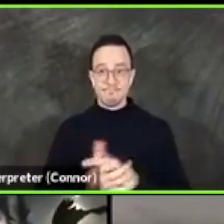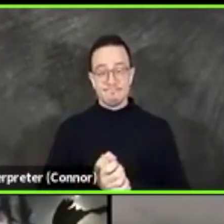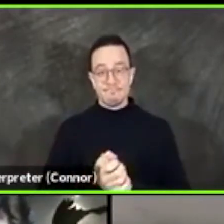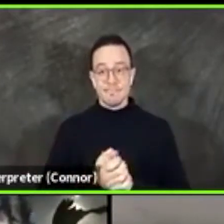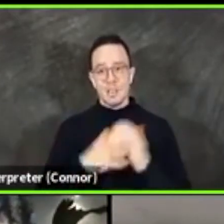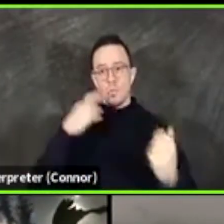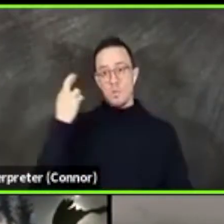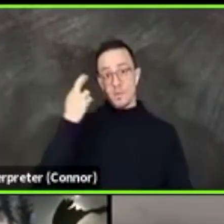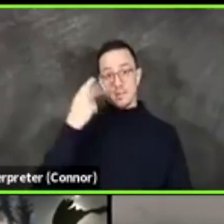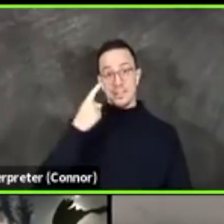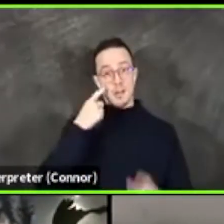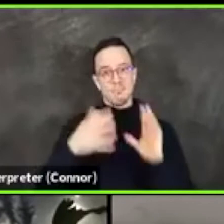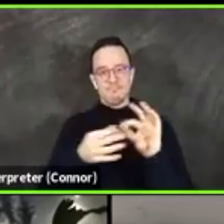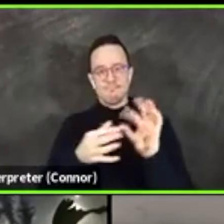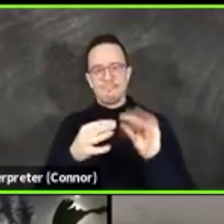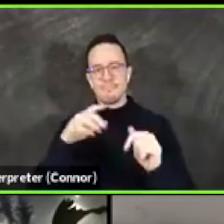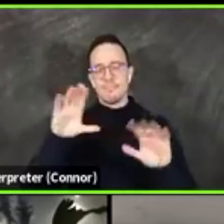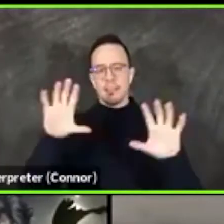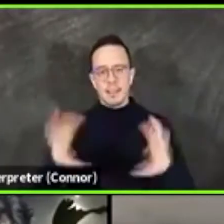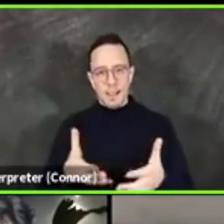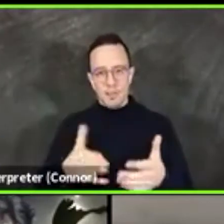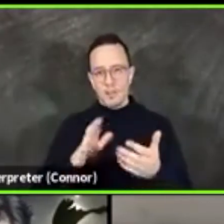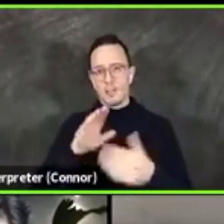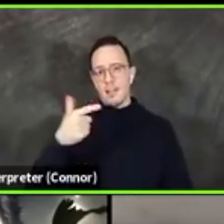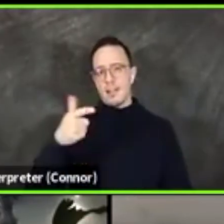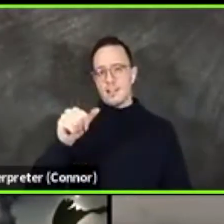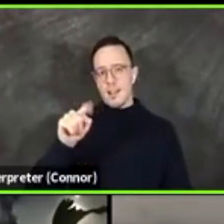SAYING GATHERINGS WHEN IT'S BECOME ALMOST A BAD WORD, I DON'T WANT IT TO BE A BAD WORD,